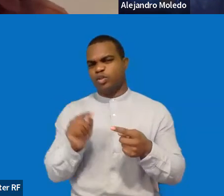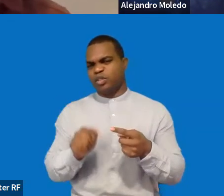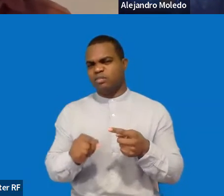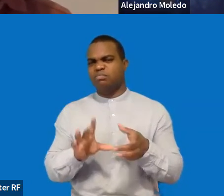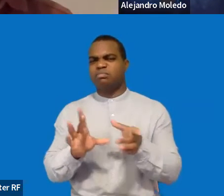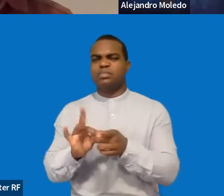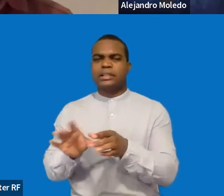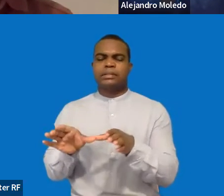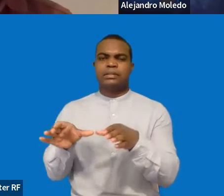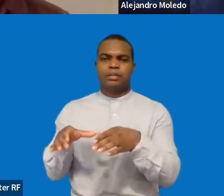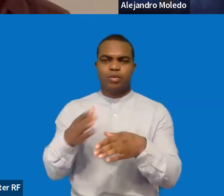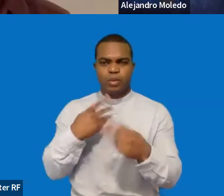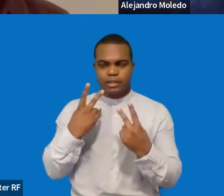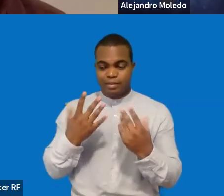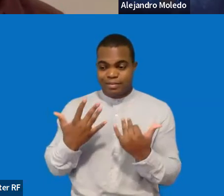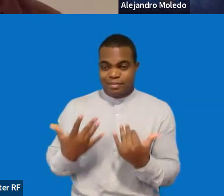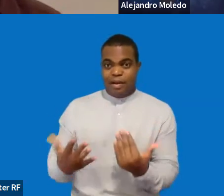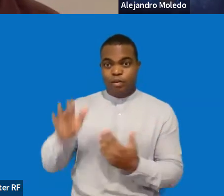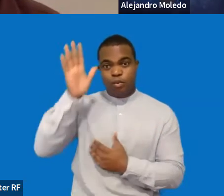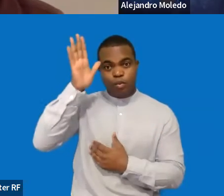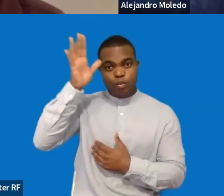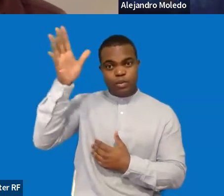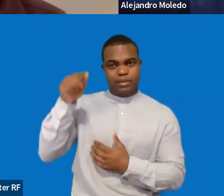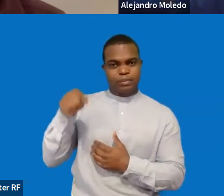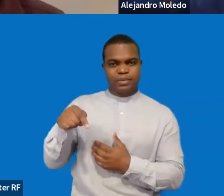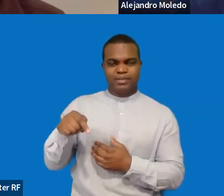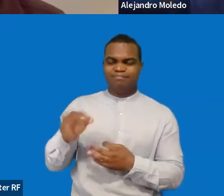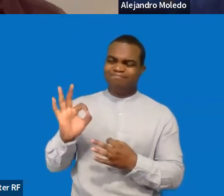with regards to digitalisation, so if it will hold on in the future.